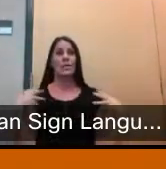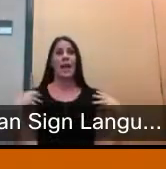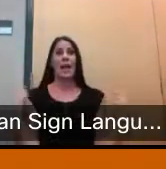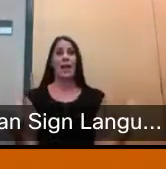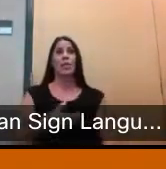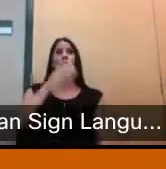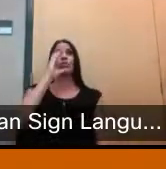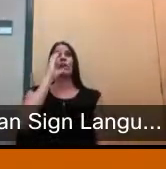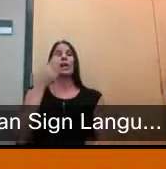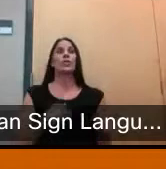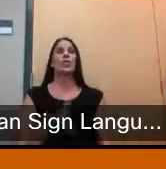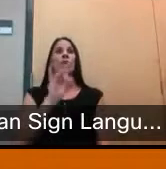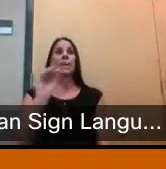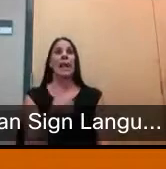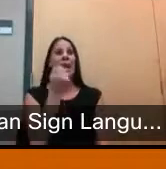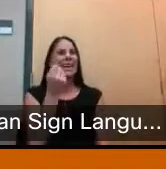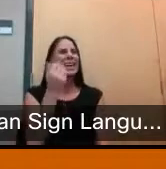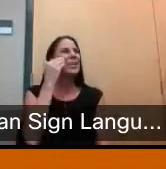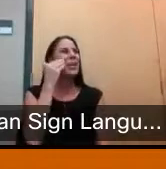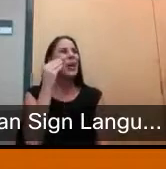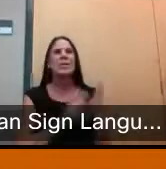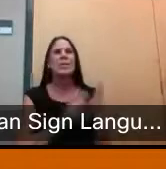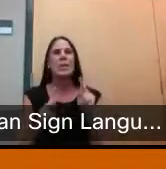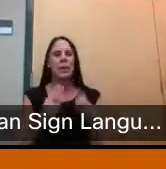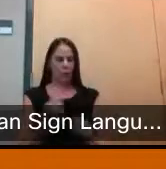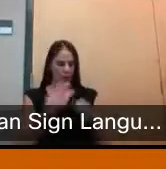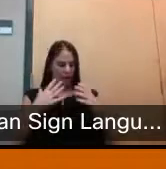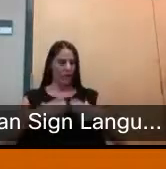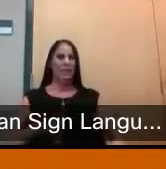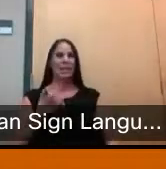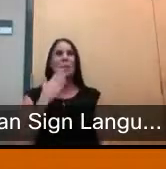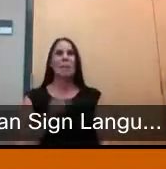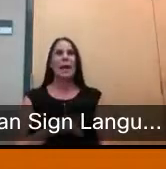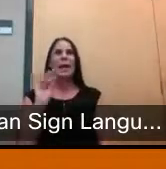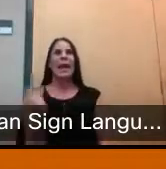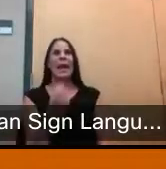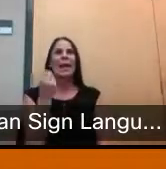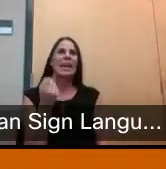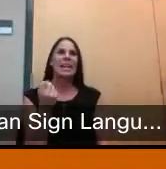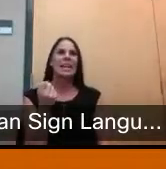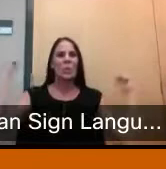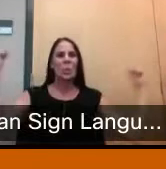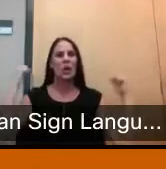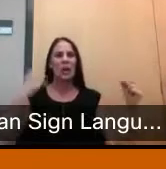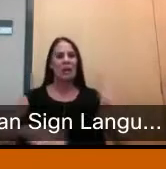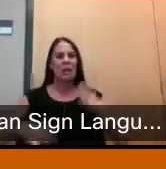it was like, people were in 80 s, bad workout gear like. Chugging a carton of milk after going for a run and milk sales all around the country